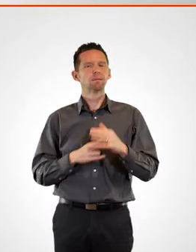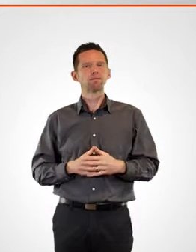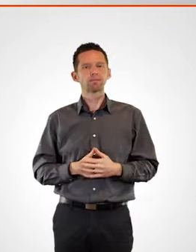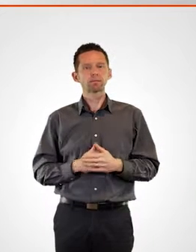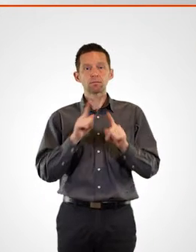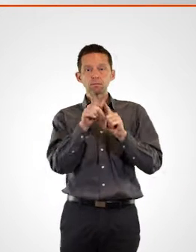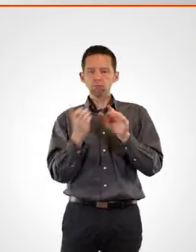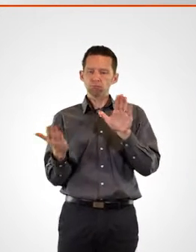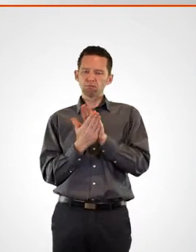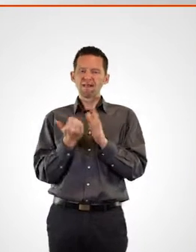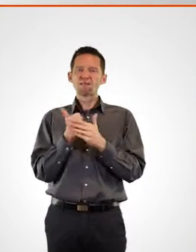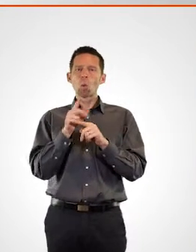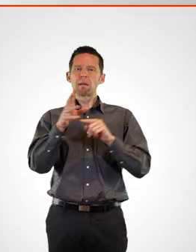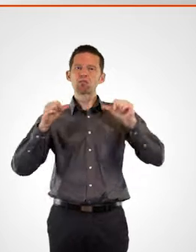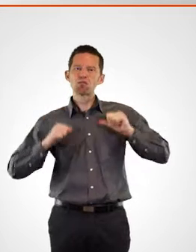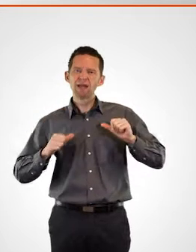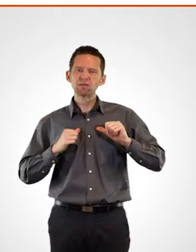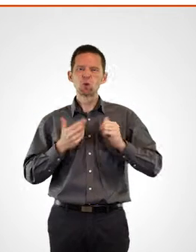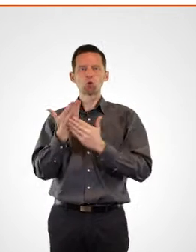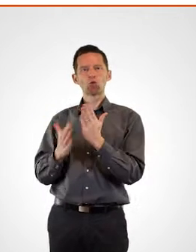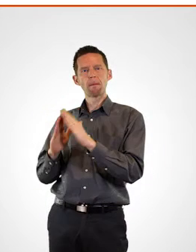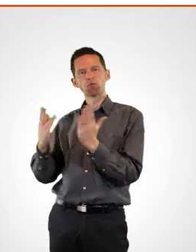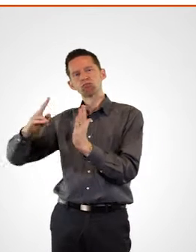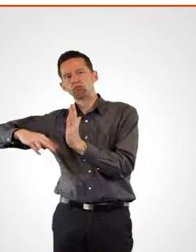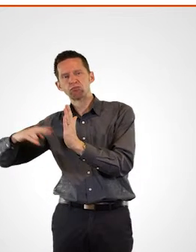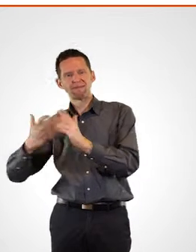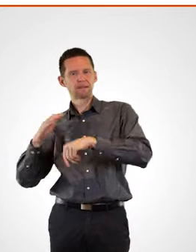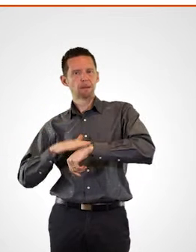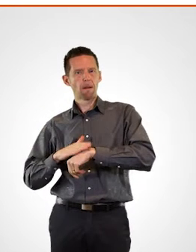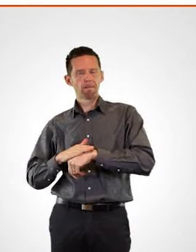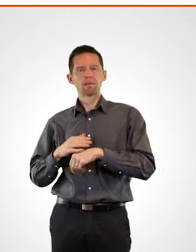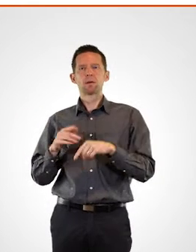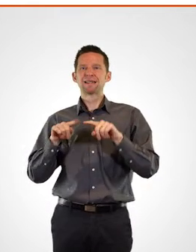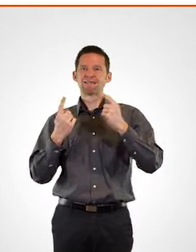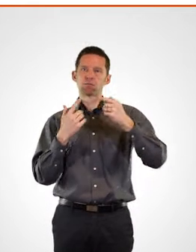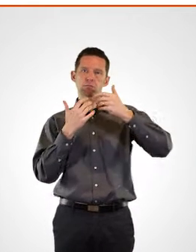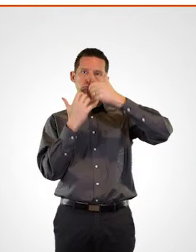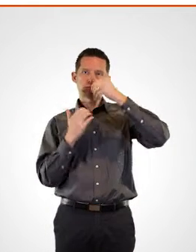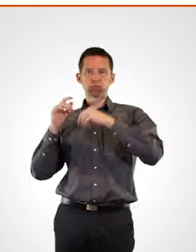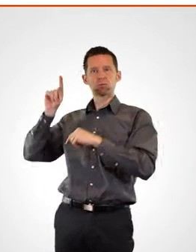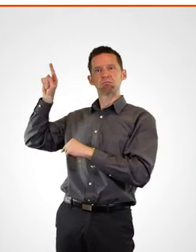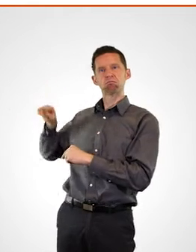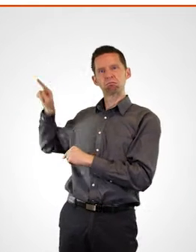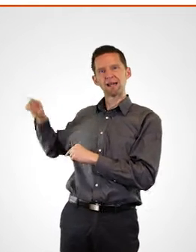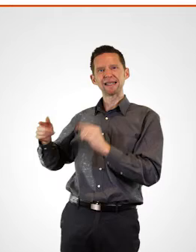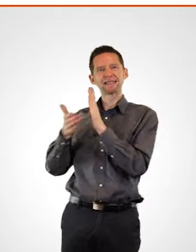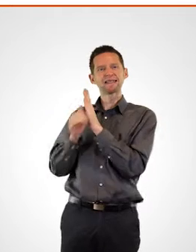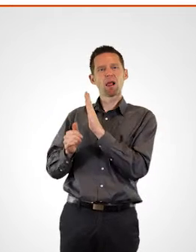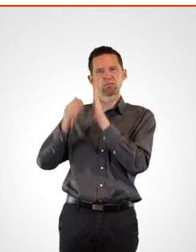You also have a page for weekly practice and storybook time, so skills are broken down across a sequence of four days